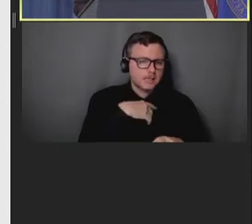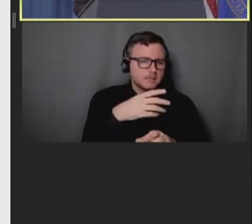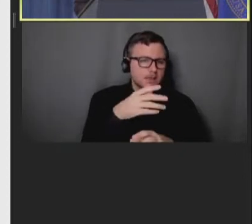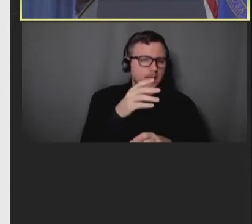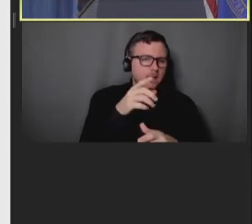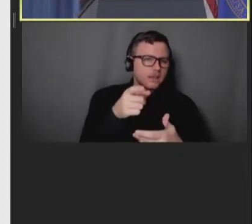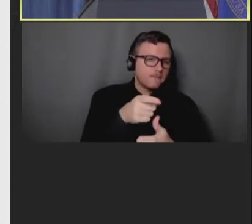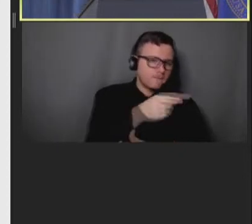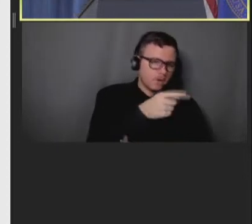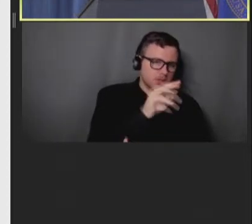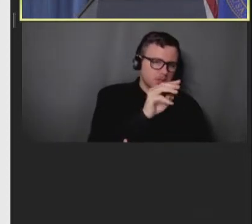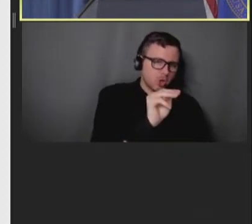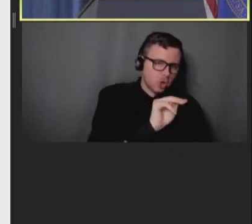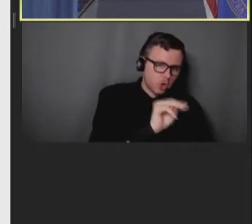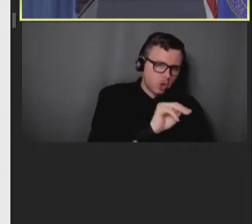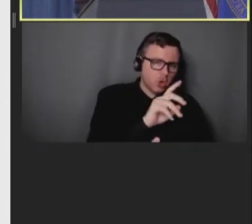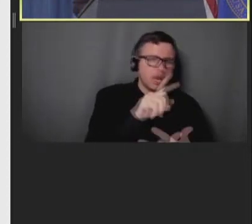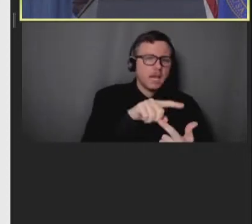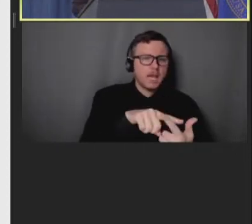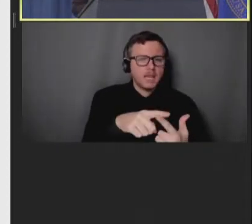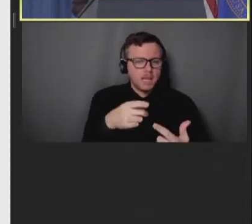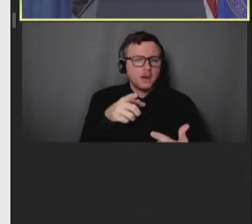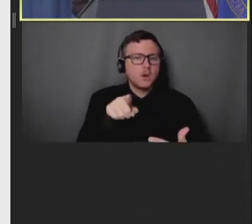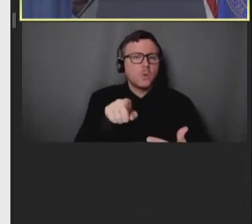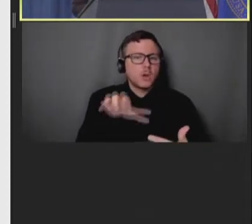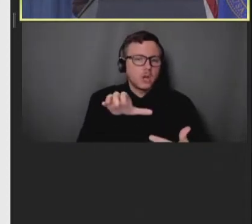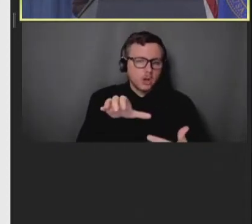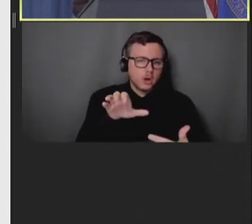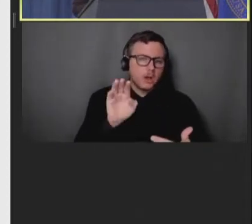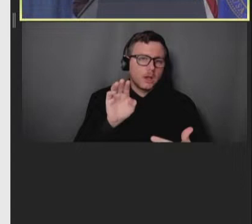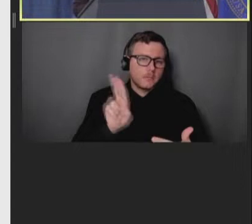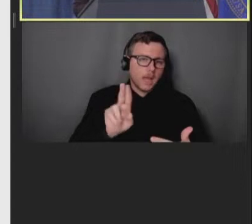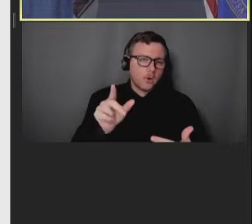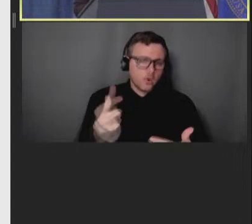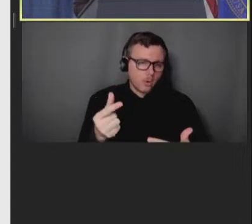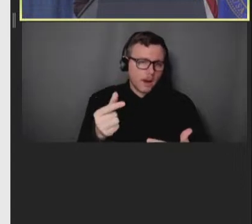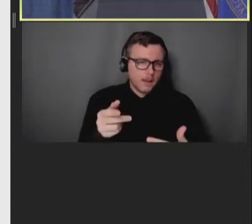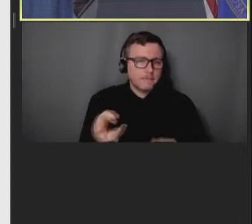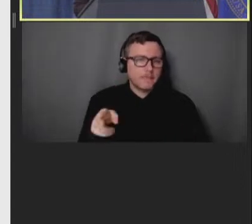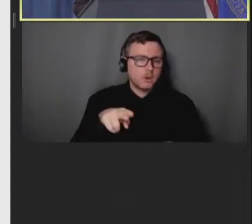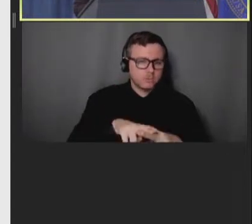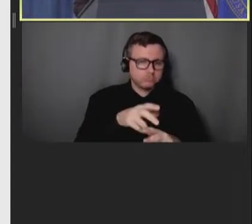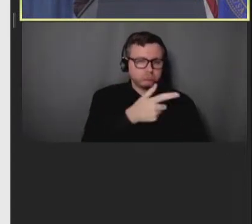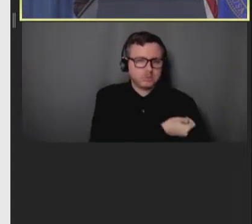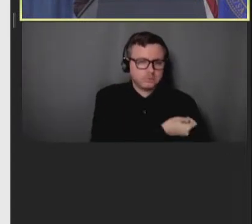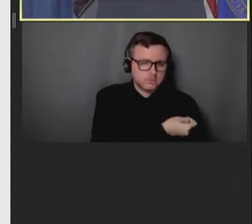microgram Moderna boost. So, in this, you'll see that there's a stabilization, so that there is